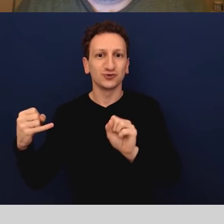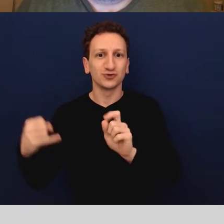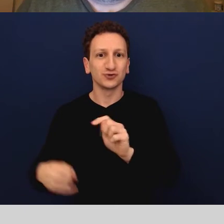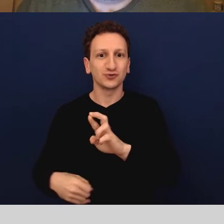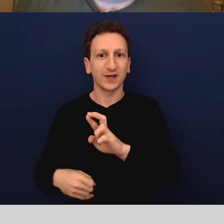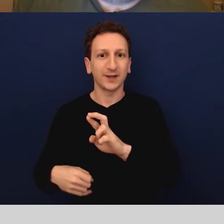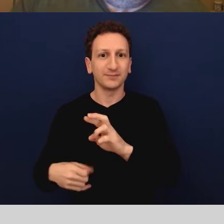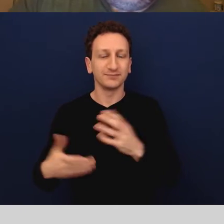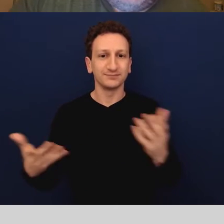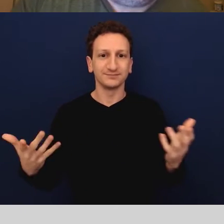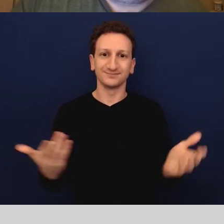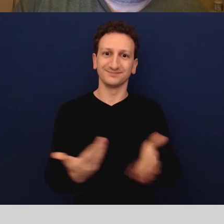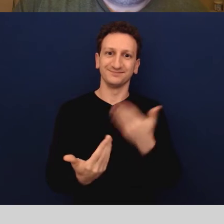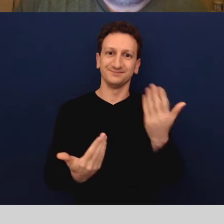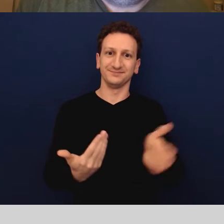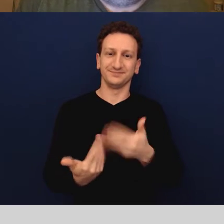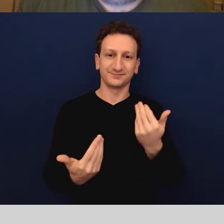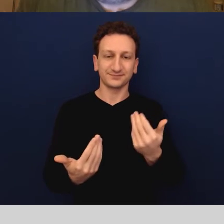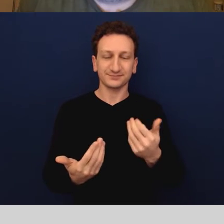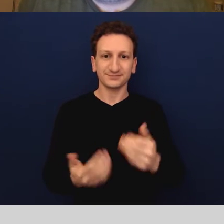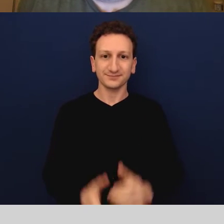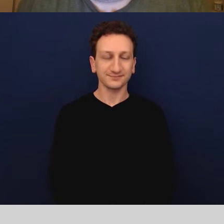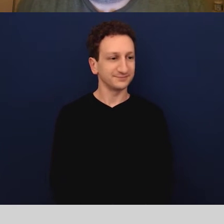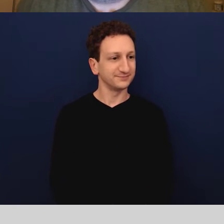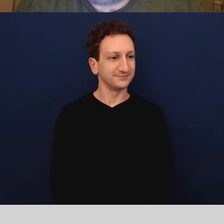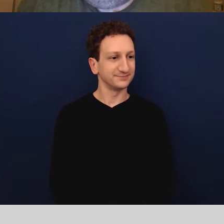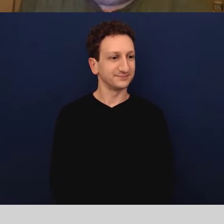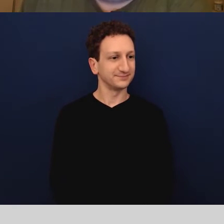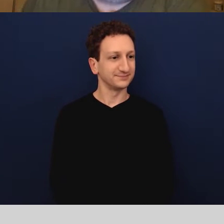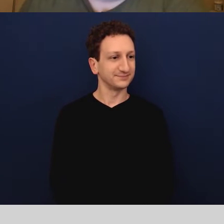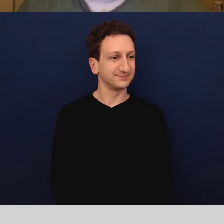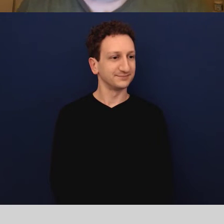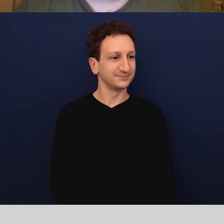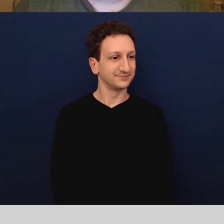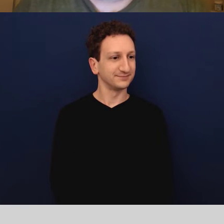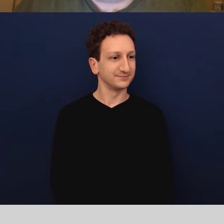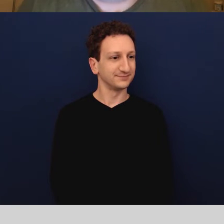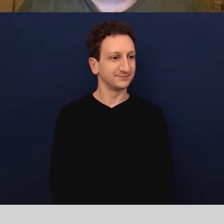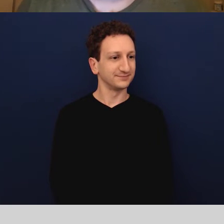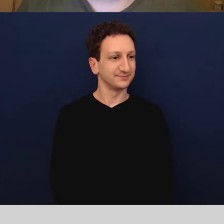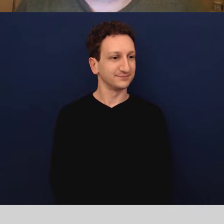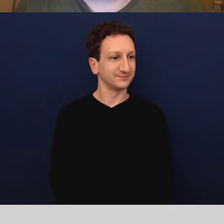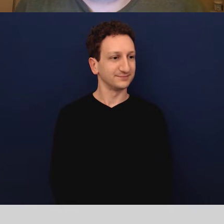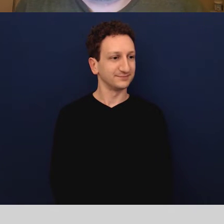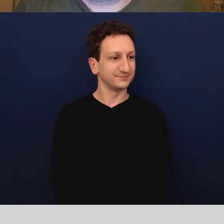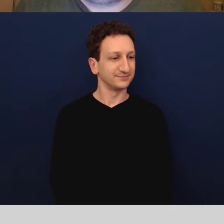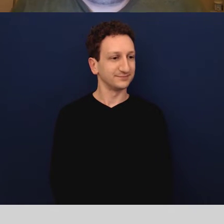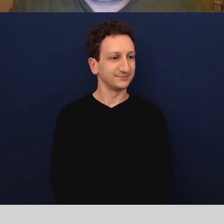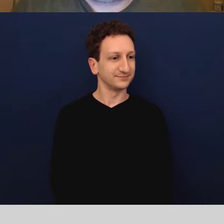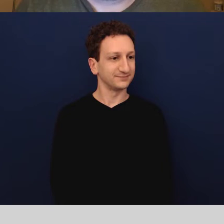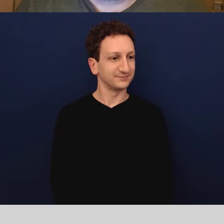We convert it back to a string which is a string presentation of an IP. And we call check certificate that will check it by IP.